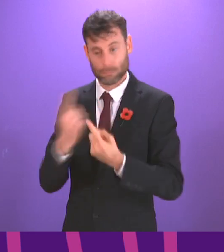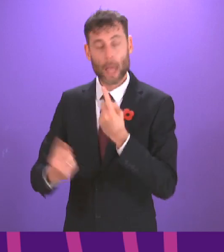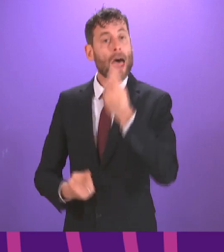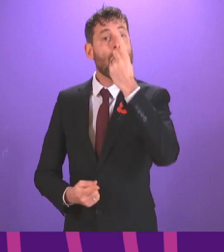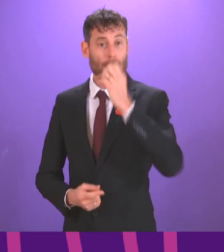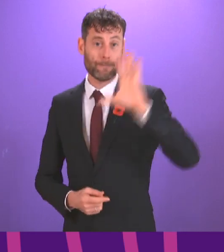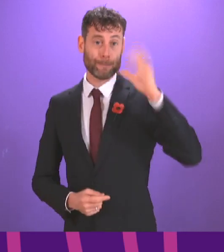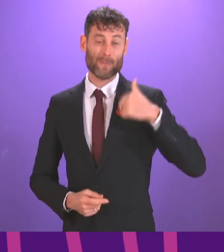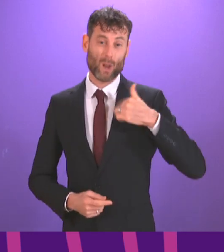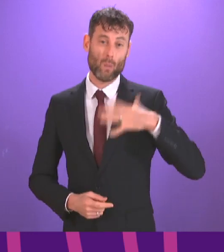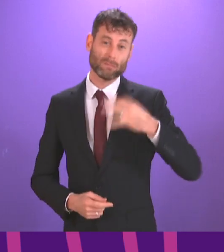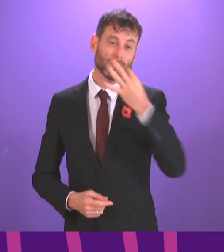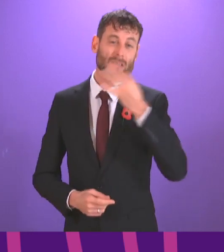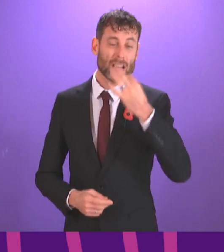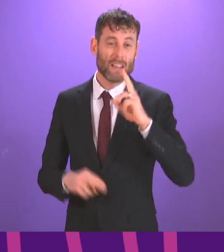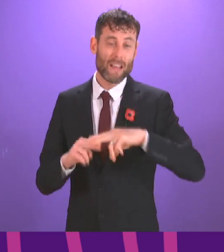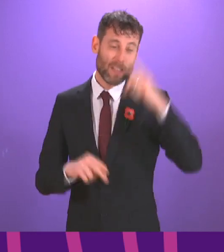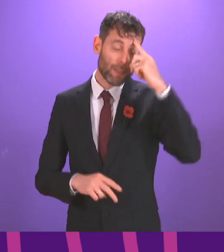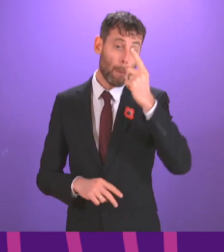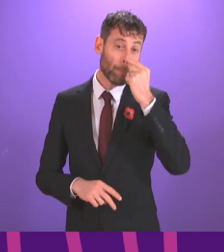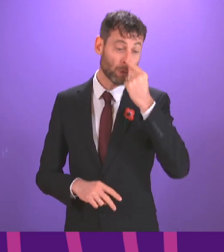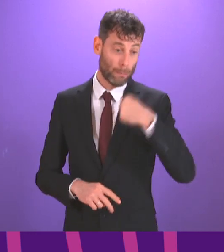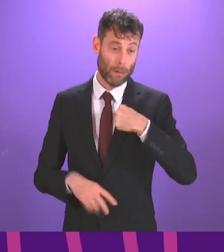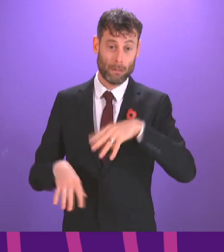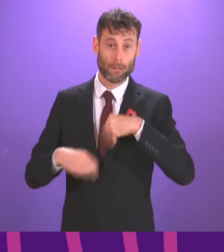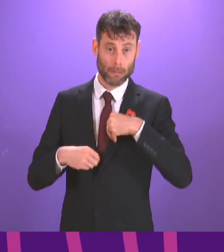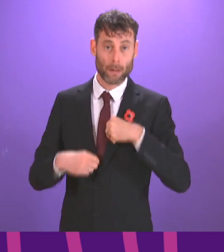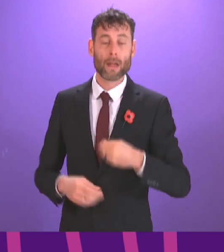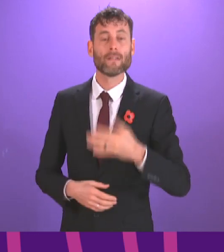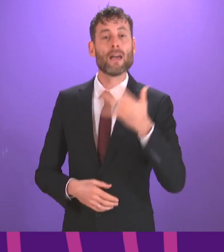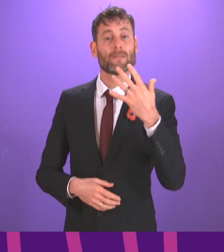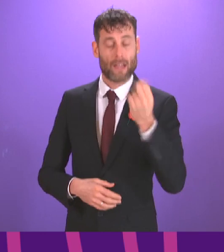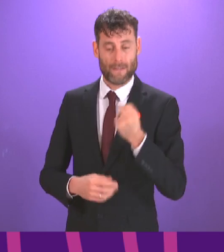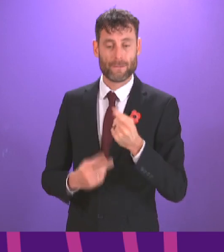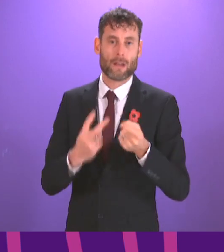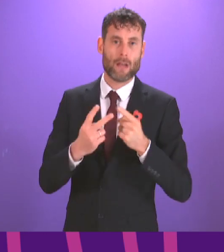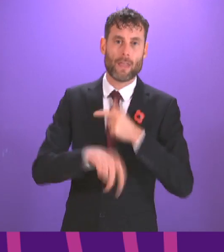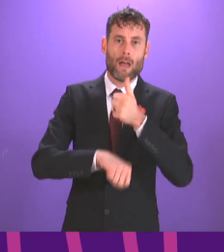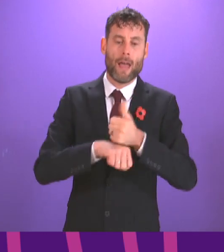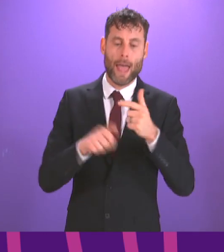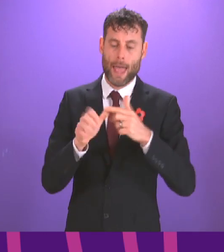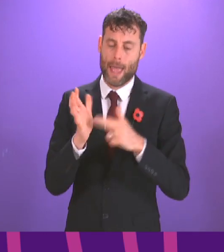the virus. There is also surveillance testing, and an antibody testing programme is being